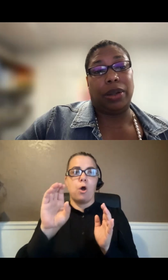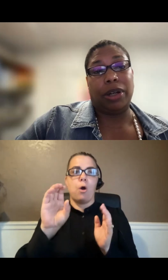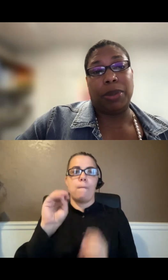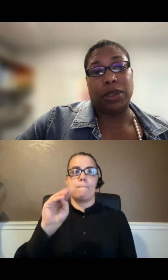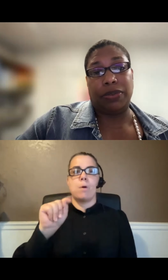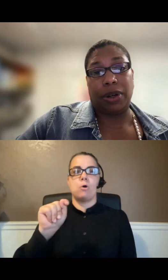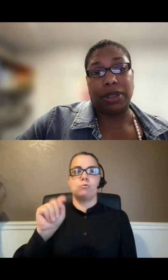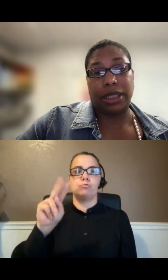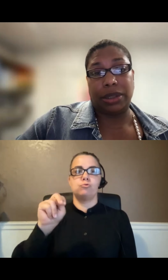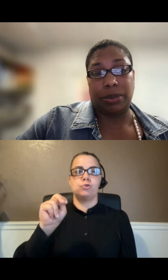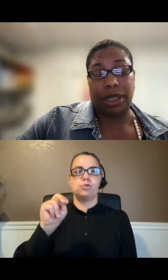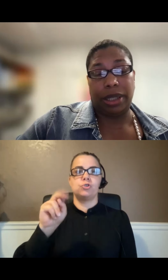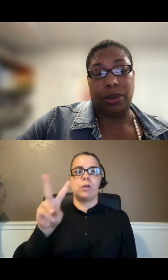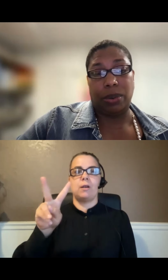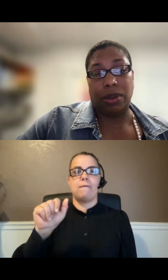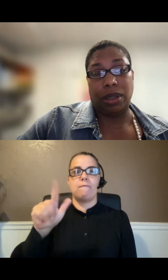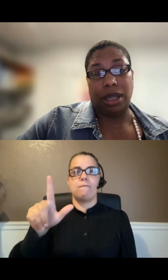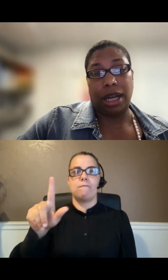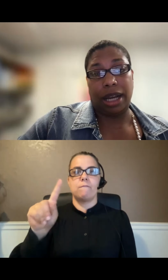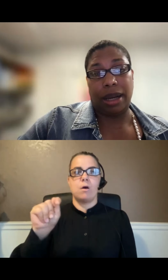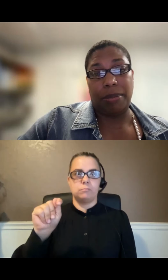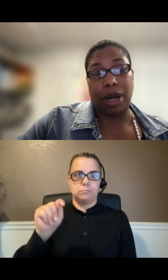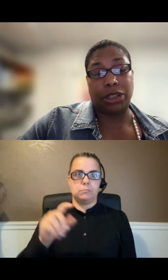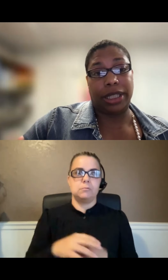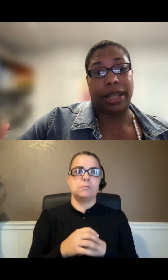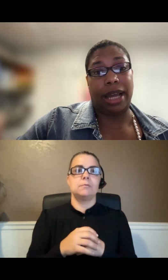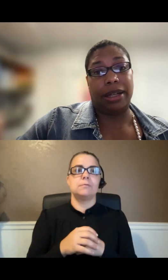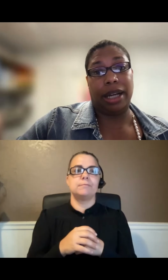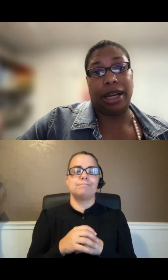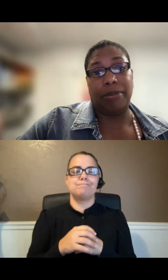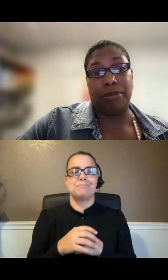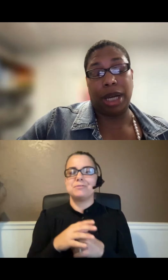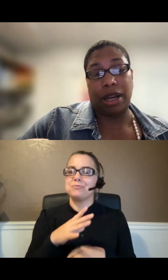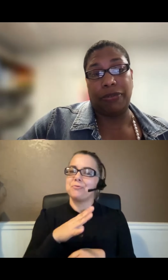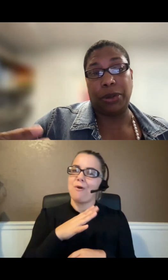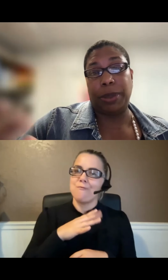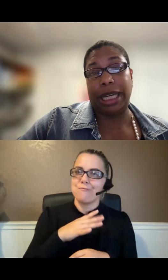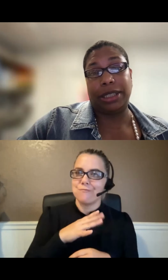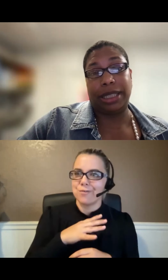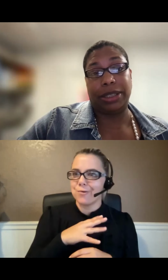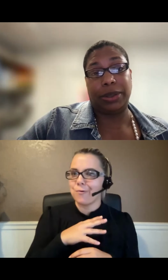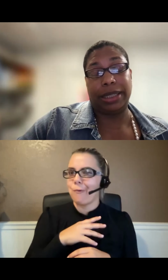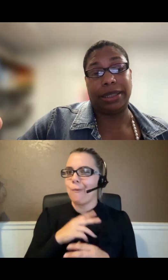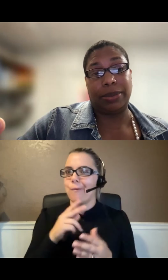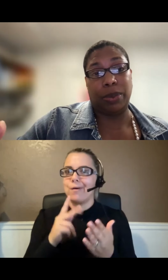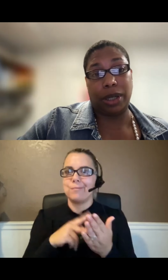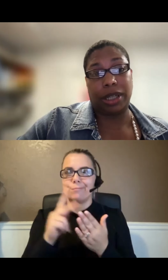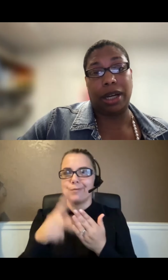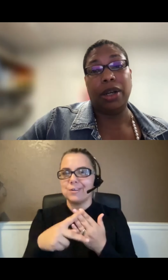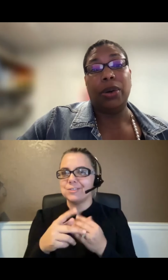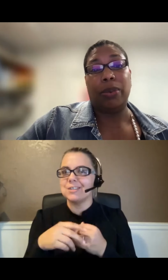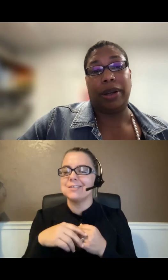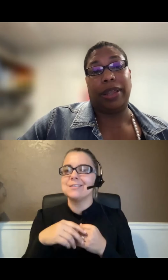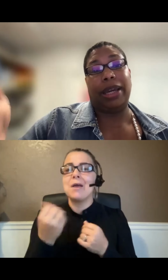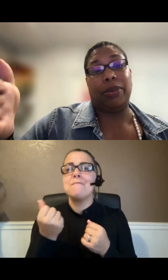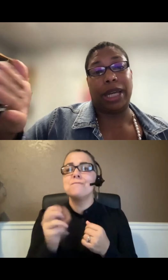The locomotion vault is a very cool project that a few PhD students worked on where they